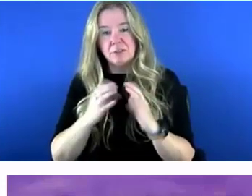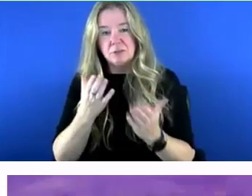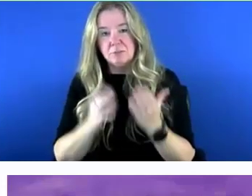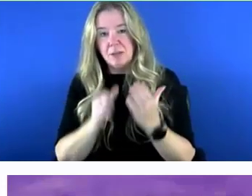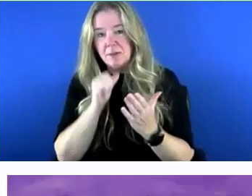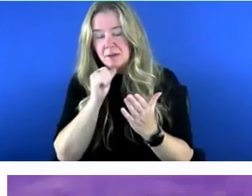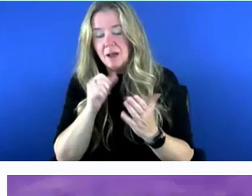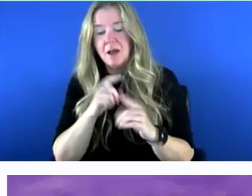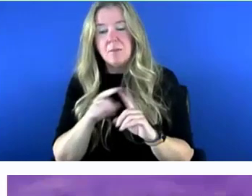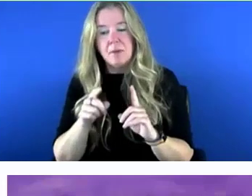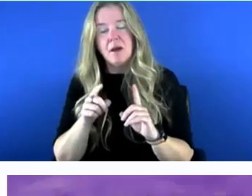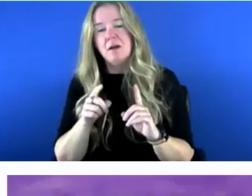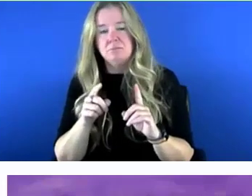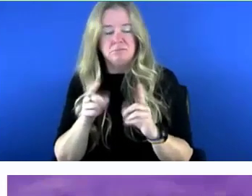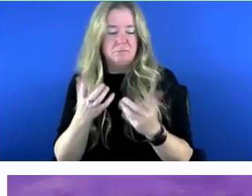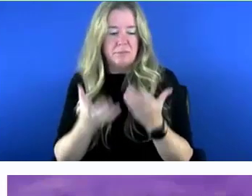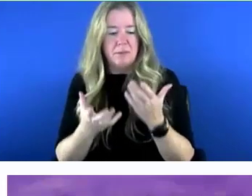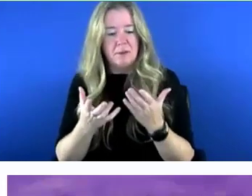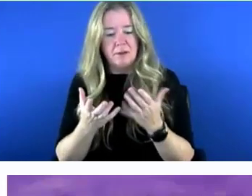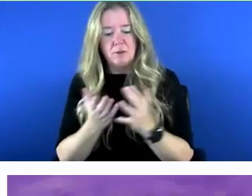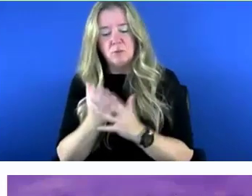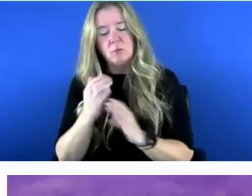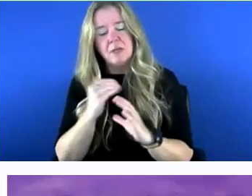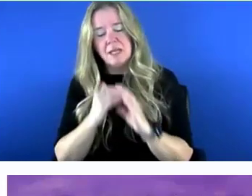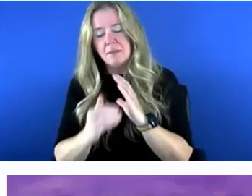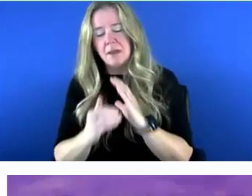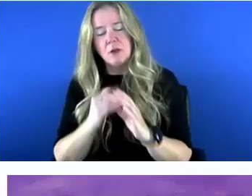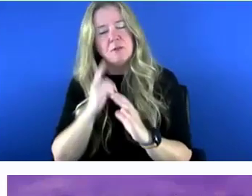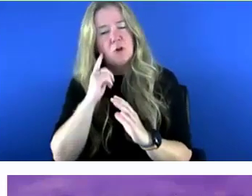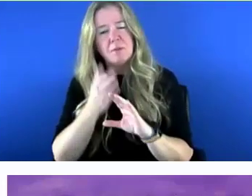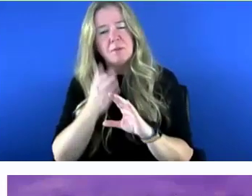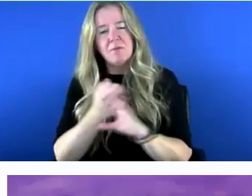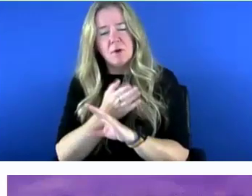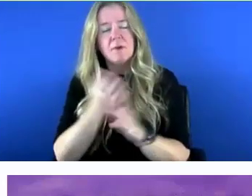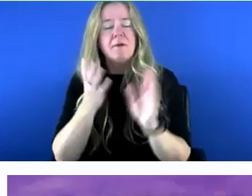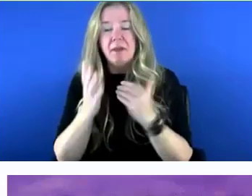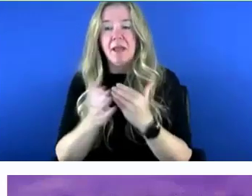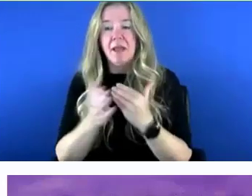that just happened or through some email exchanges beforehand. The first one